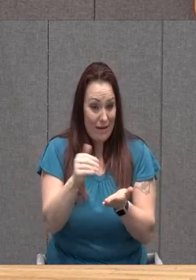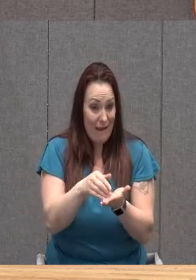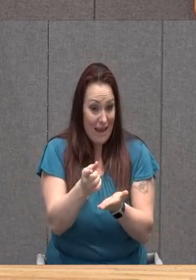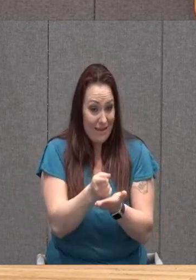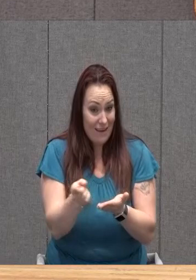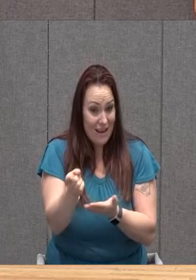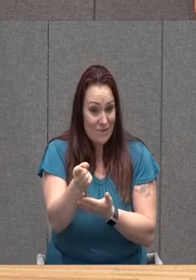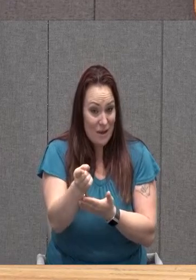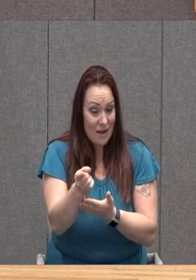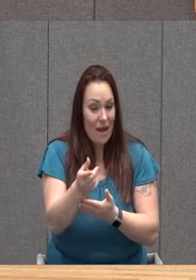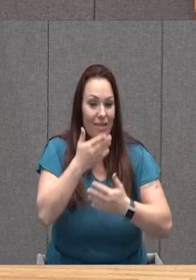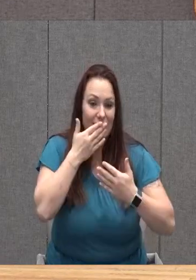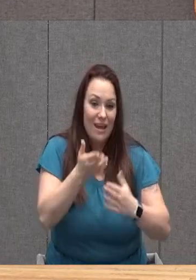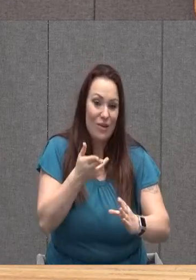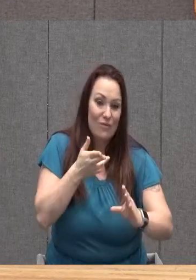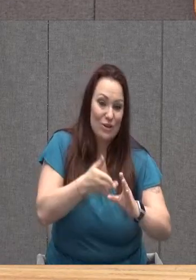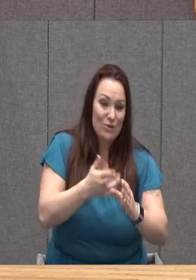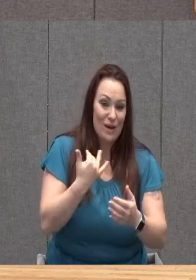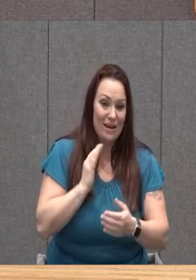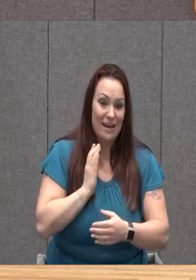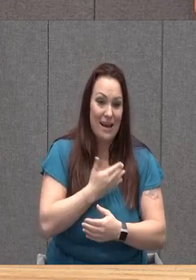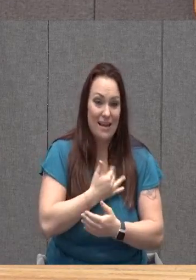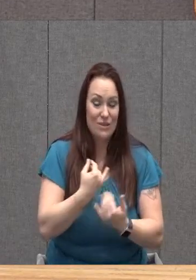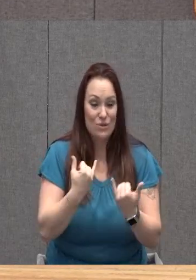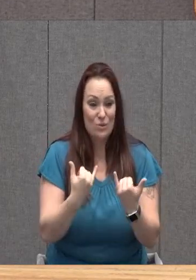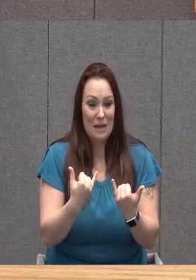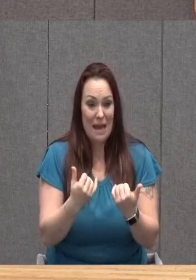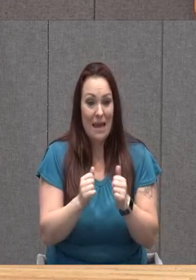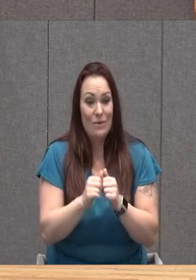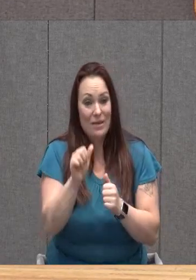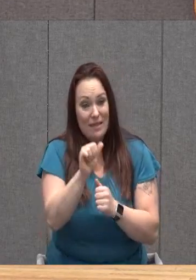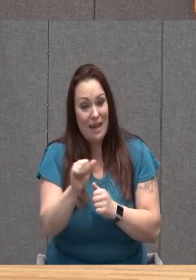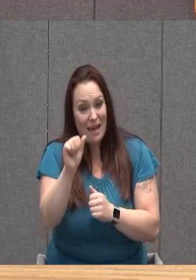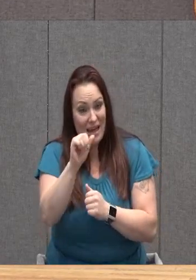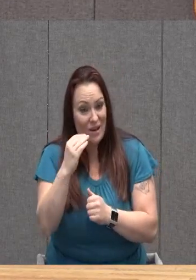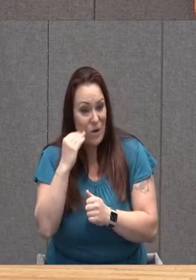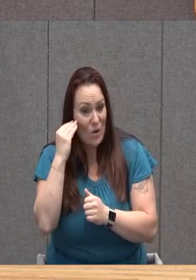thank you for joining us today for @HOME with APS.